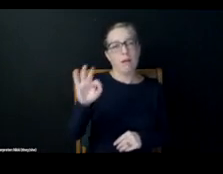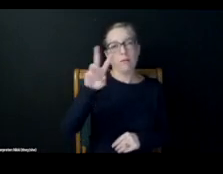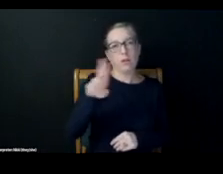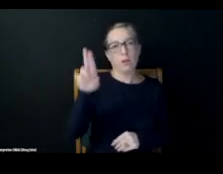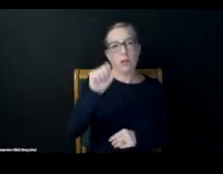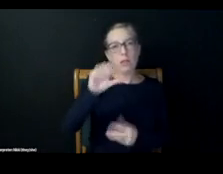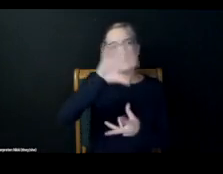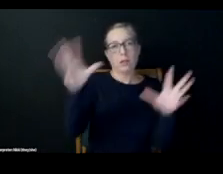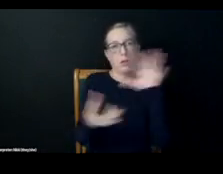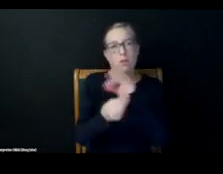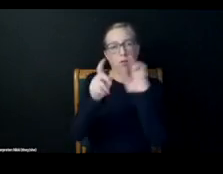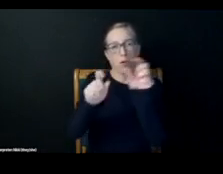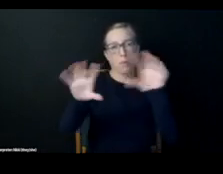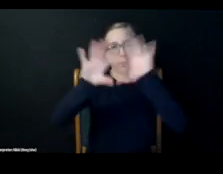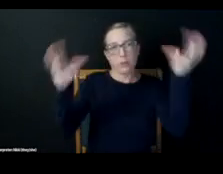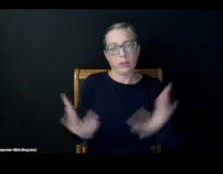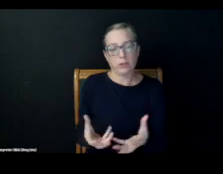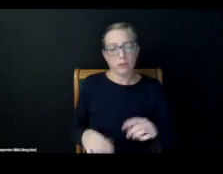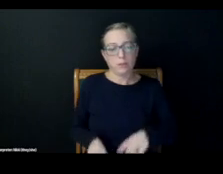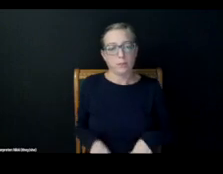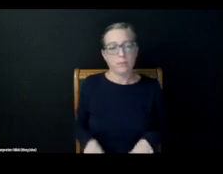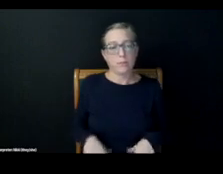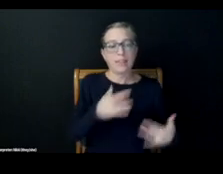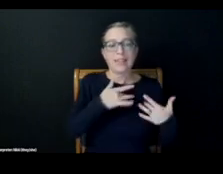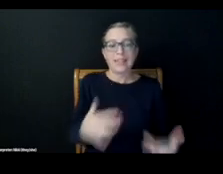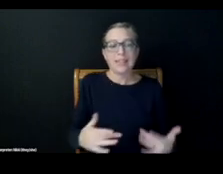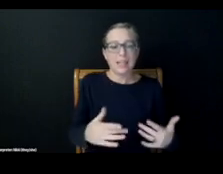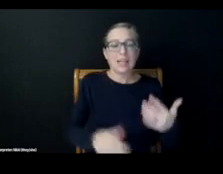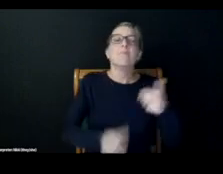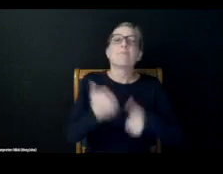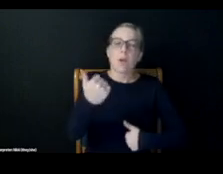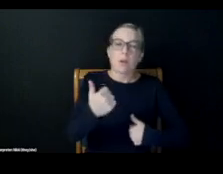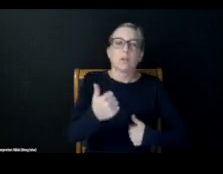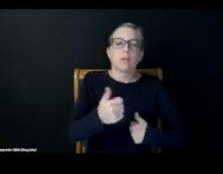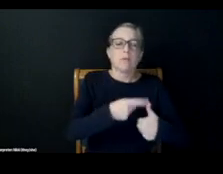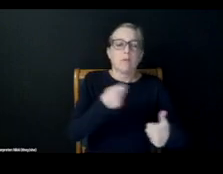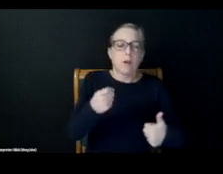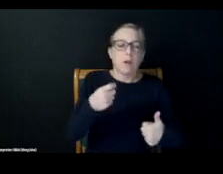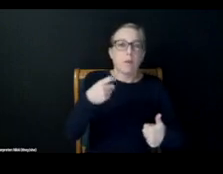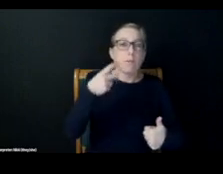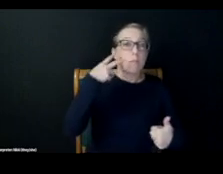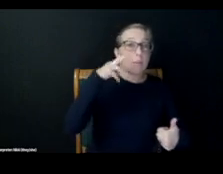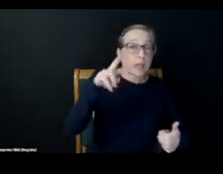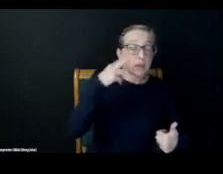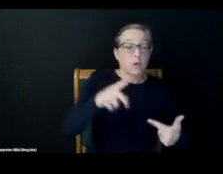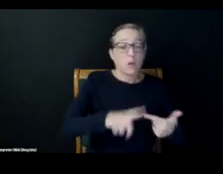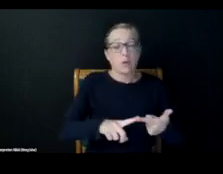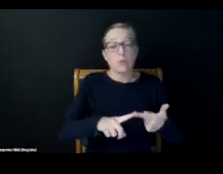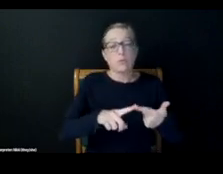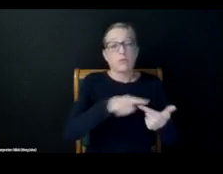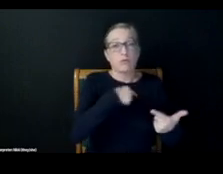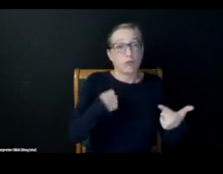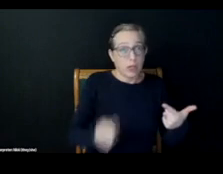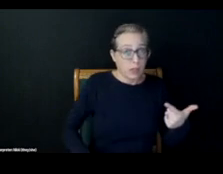China, India, Philippines, and El Salvador. I think because I'm an immigrant from